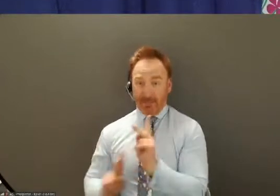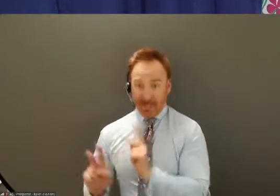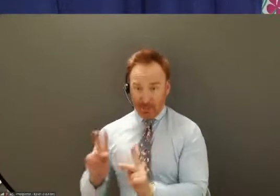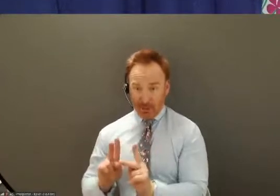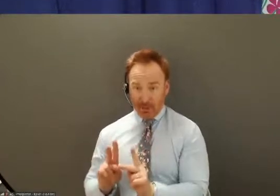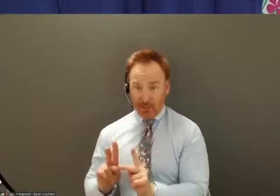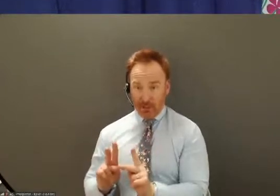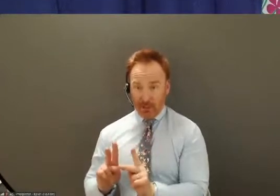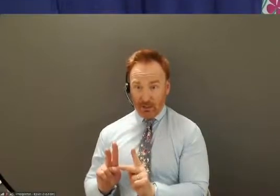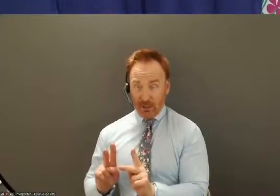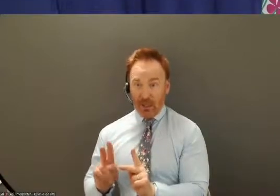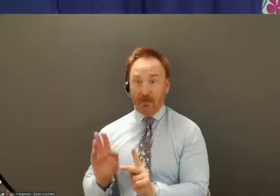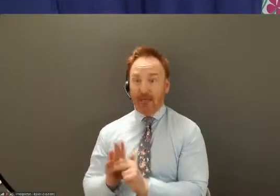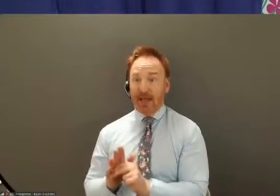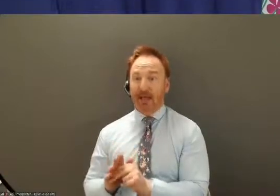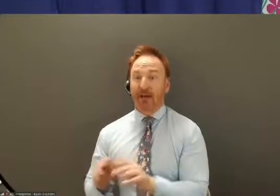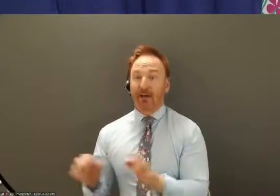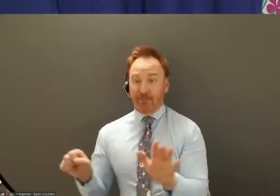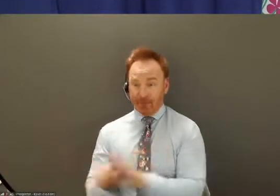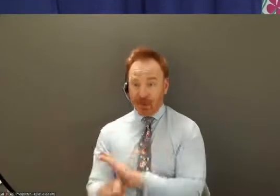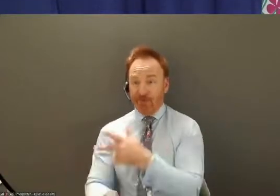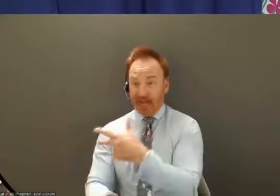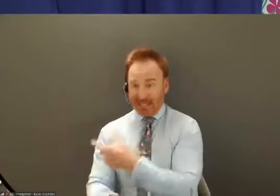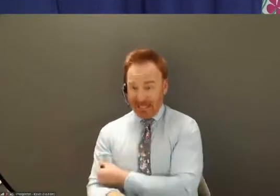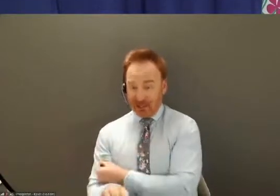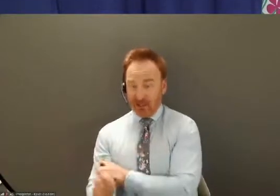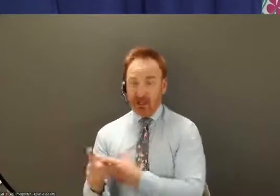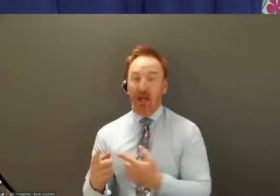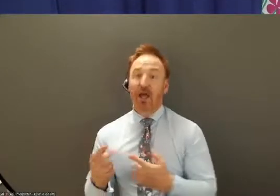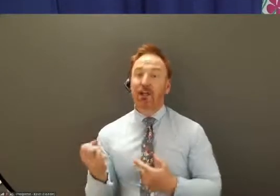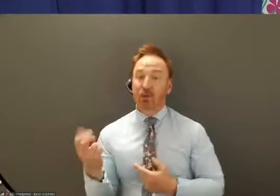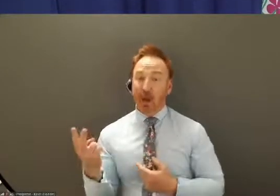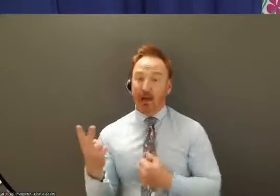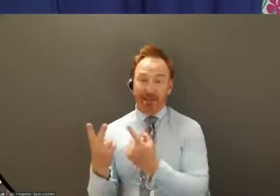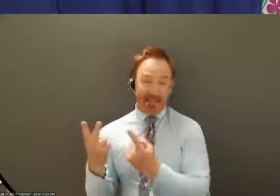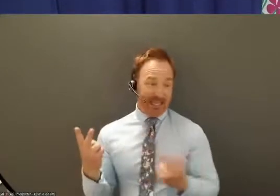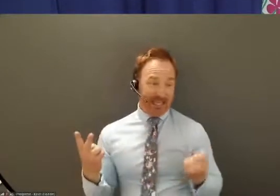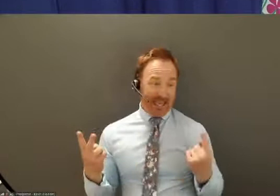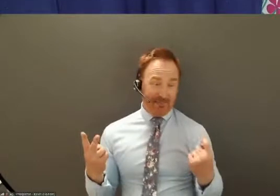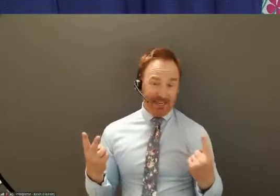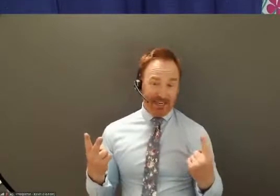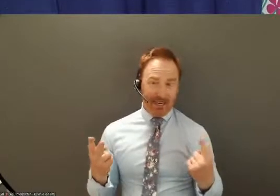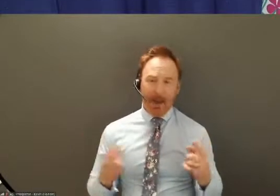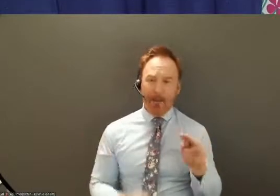22nd there was 92. So I wanted to confirm.